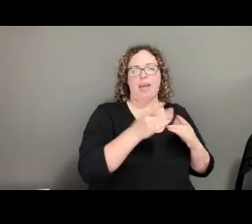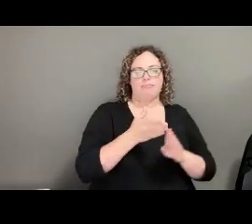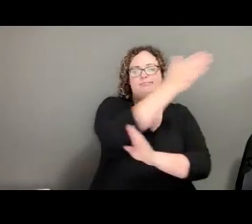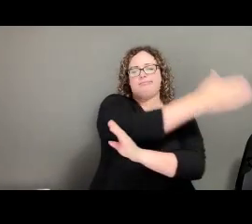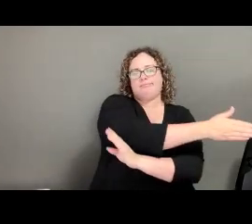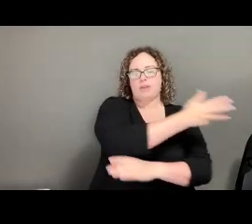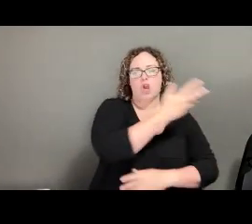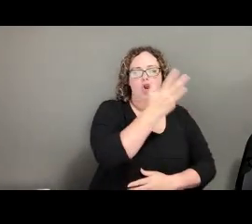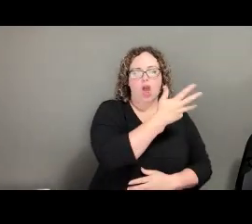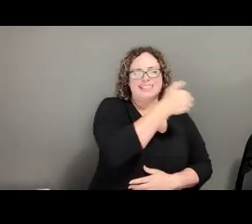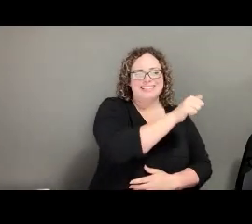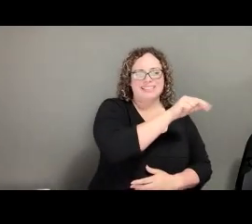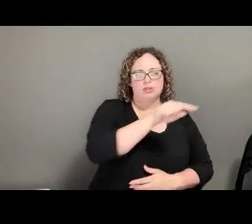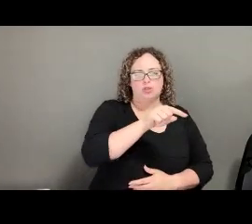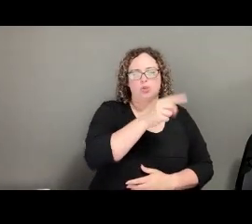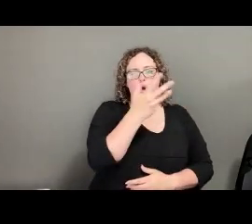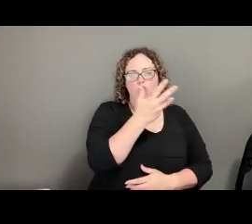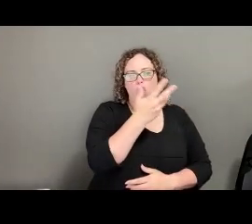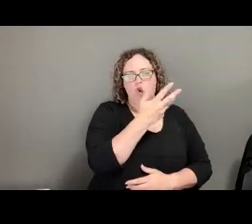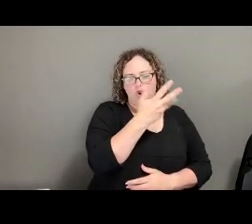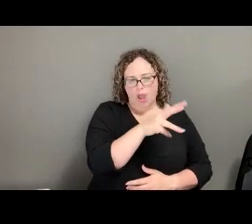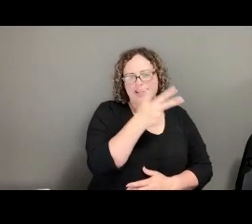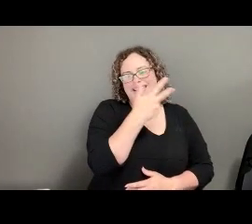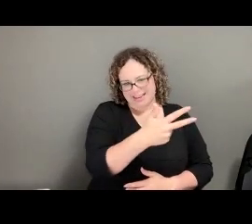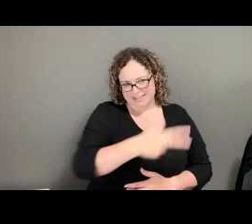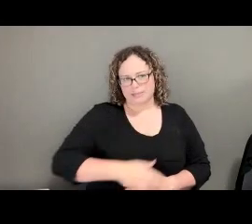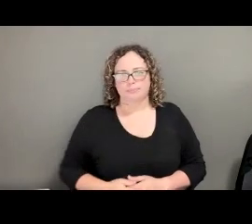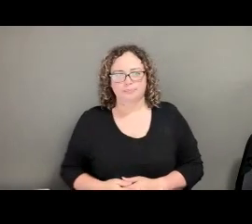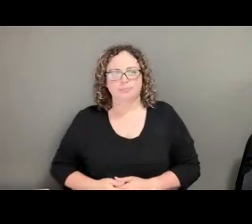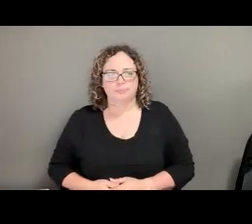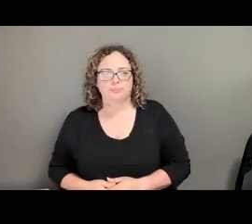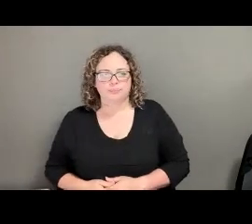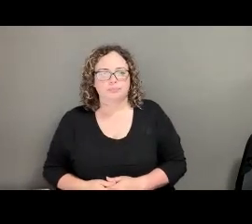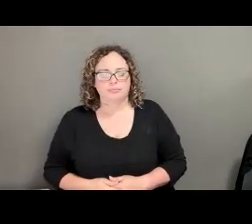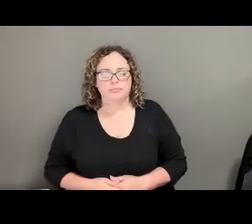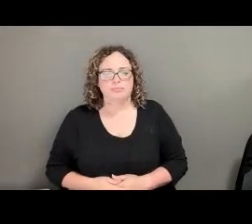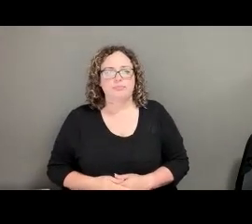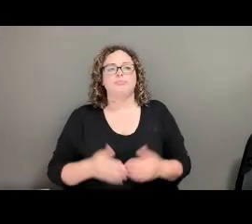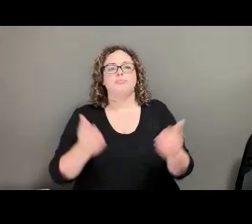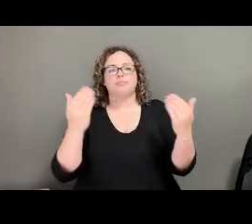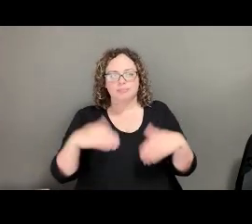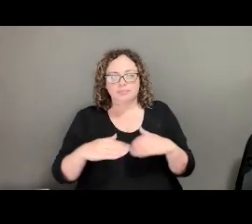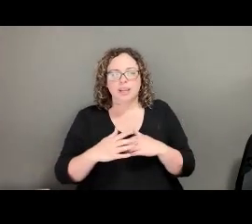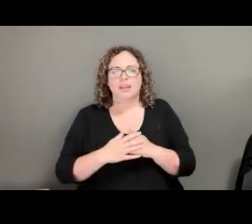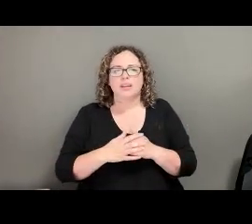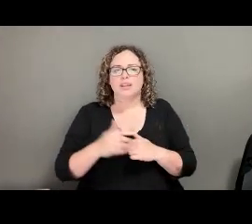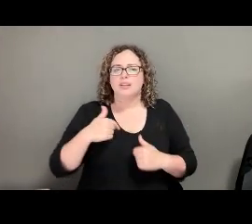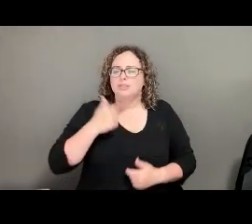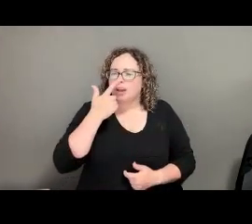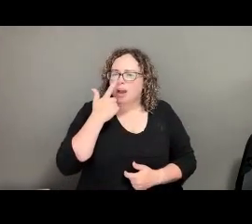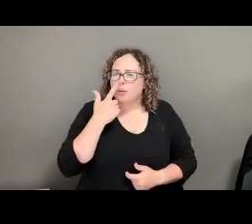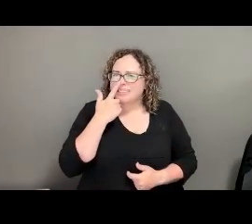So I was lucky enough to go back to the island. I think it was 2 or 3 years ago.